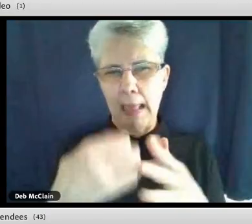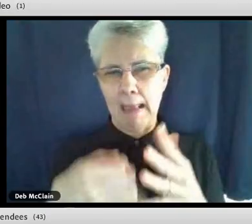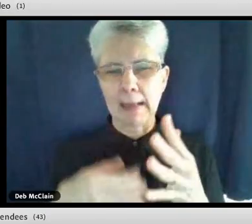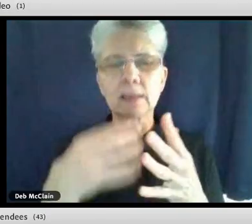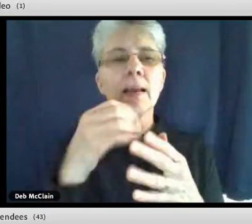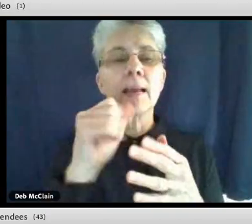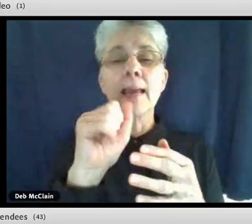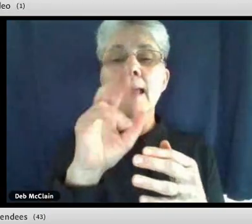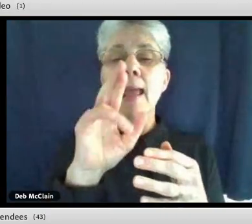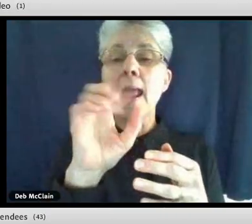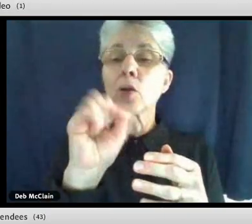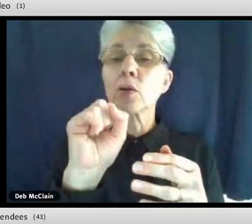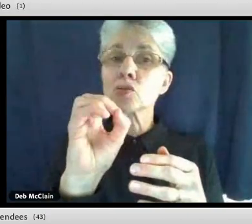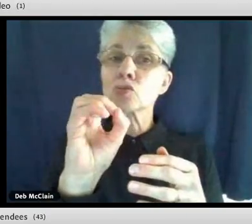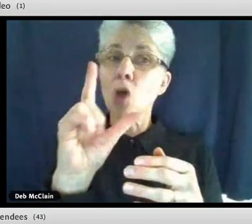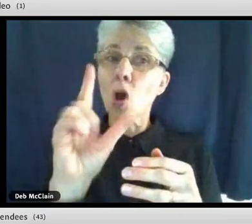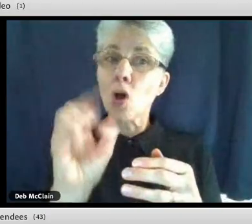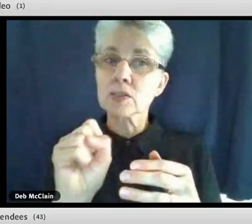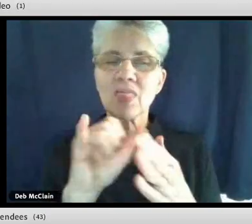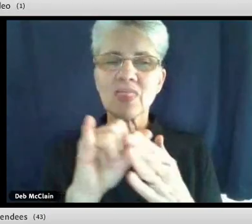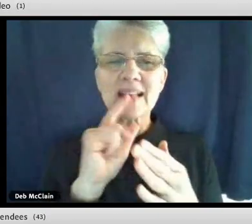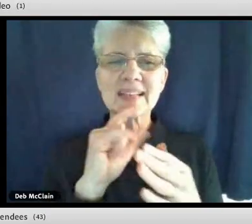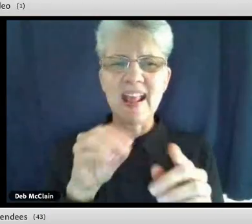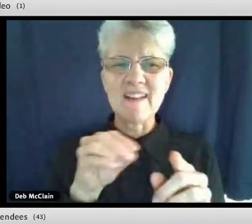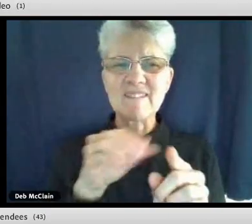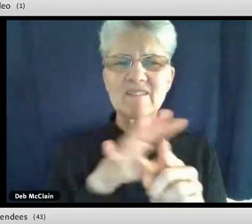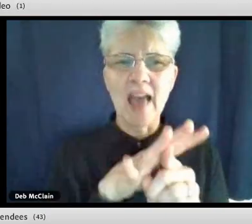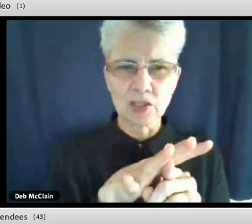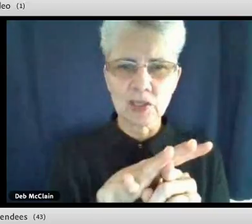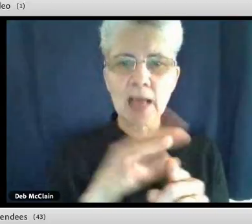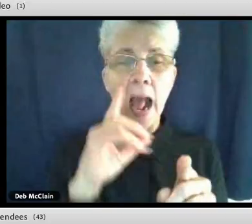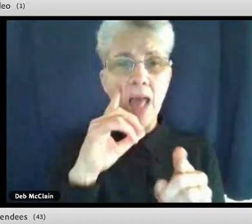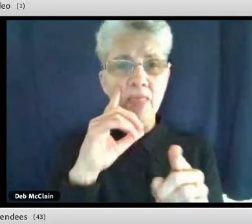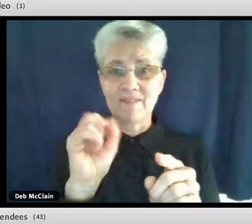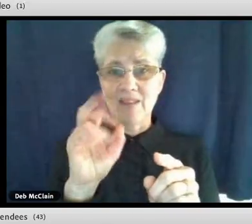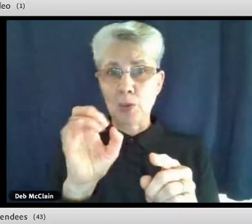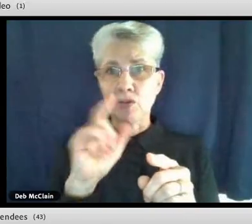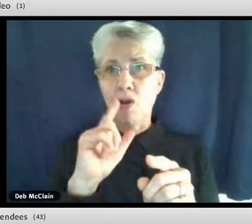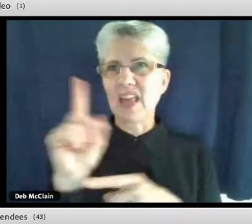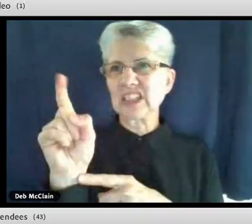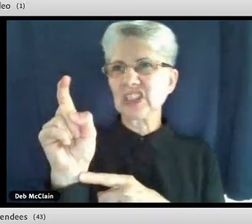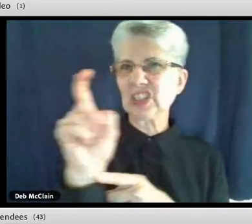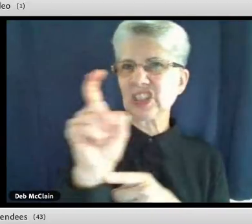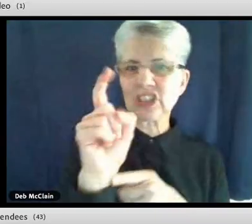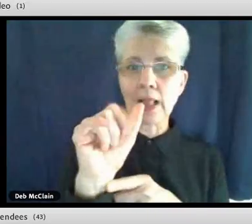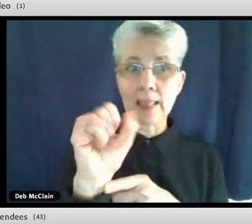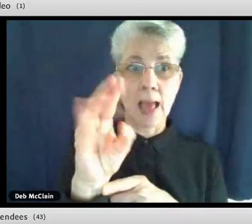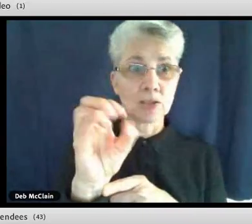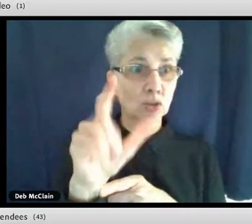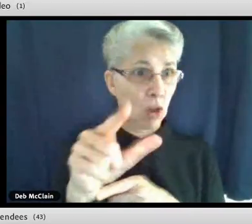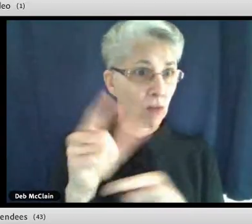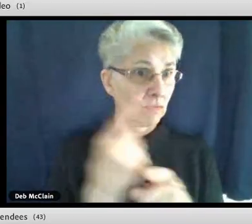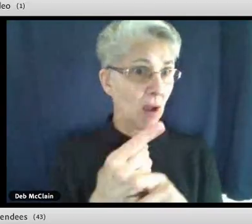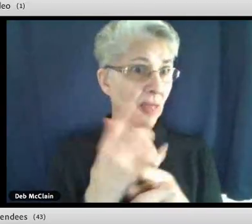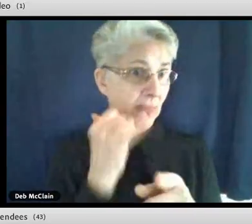So aerosols are actually infectious. When I think of aerosols, I think of a can of Lysol, right? I don't know about you guys.